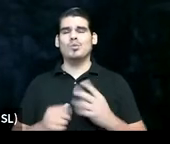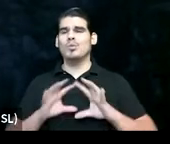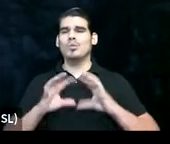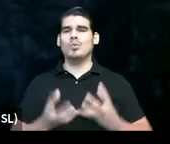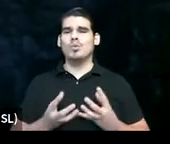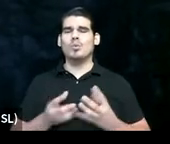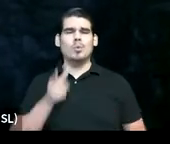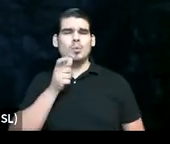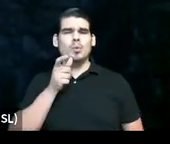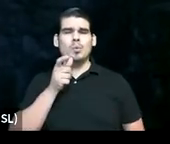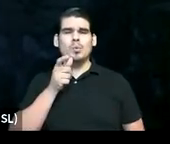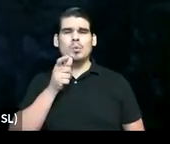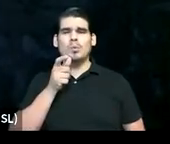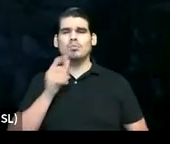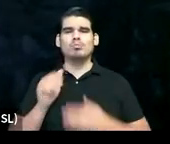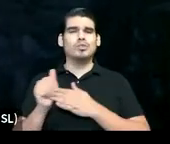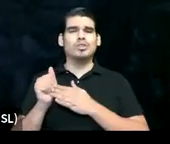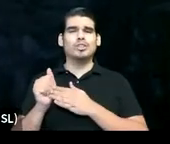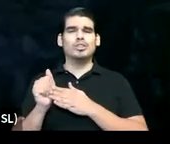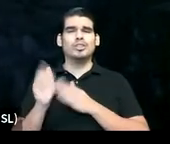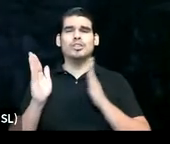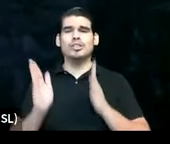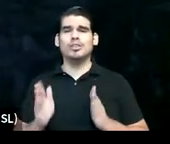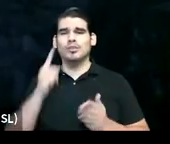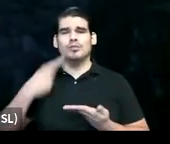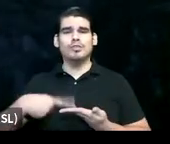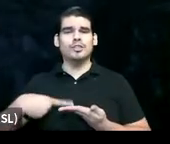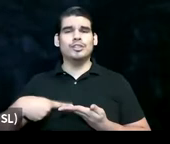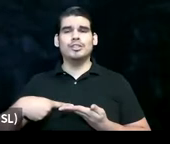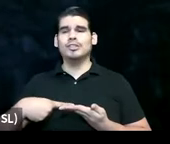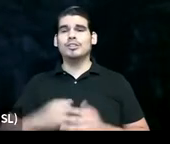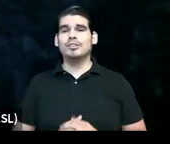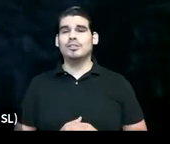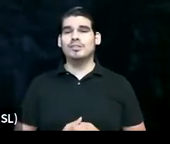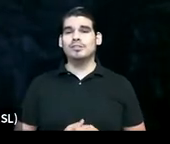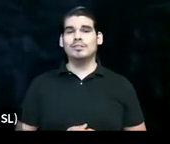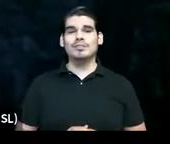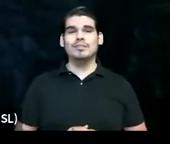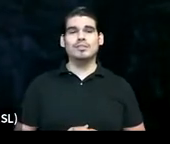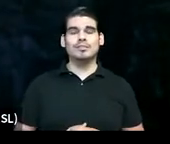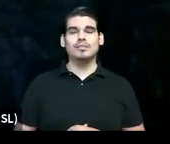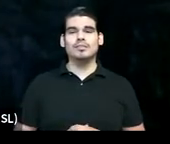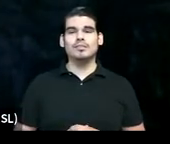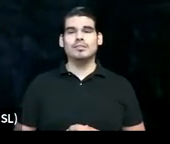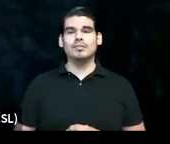Hi. So, our group kind of went like as a like was really interesting to bring it up that you know like how we have like a